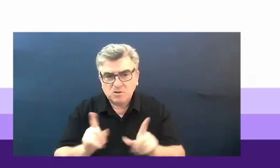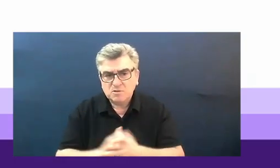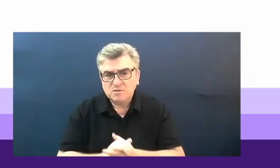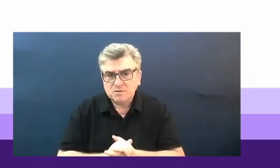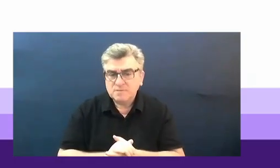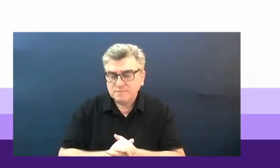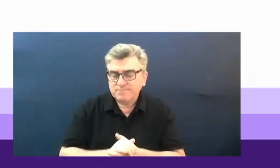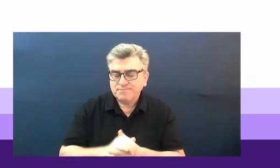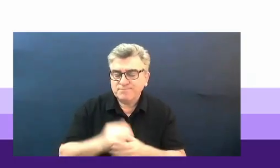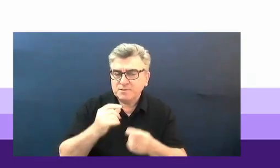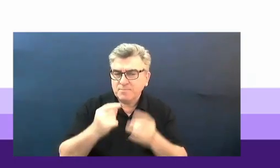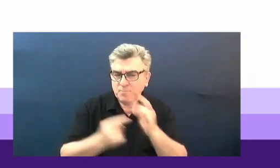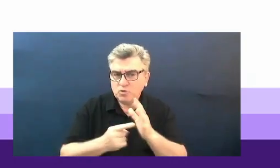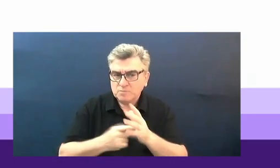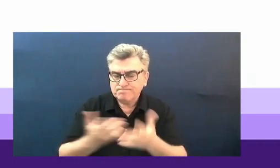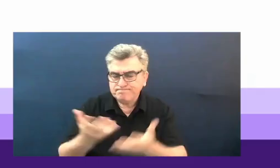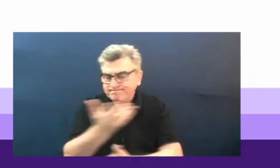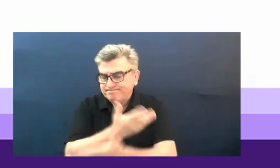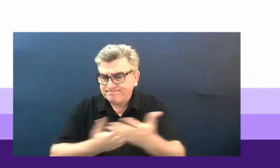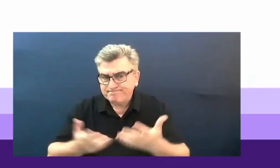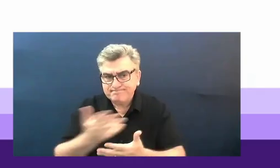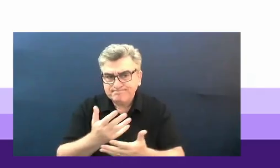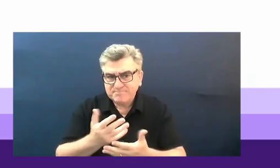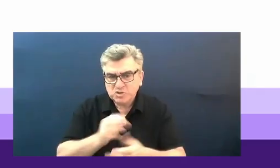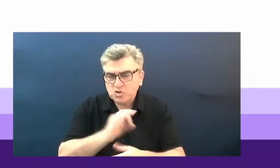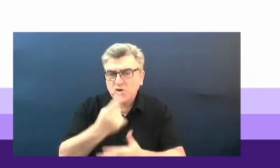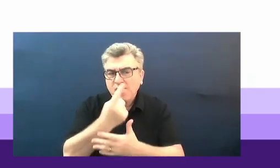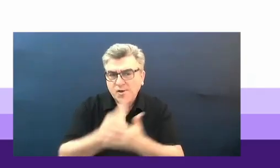need to have, is not just all about what the clinician can do at the forefront,